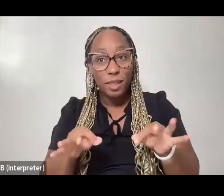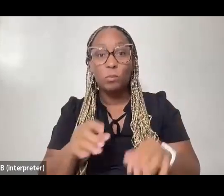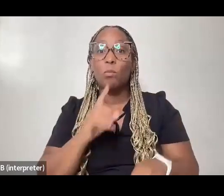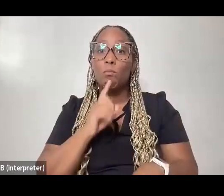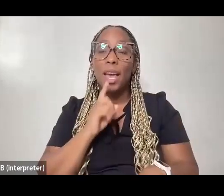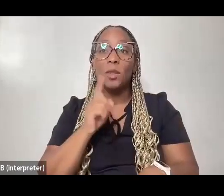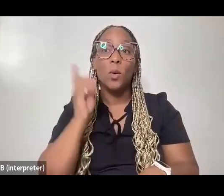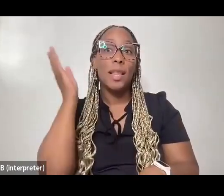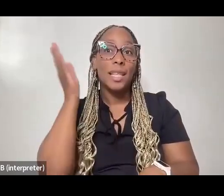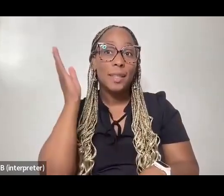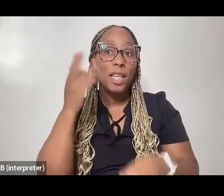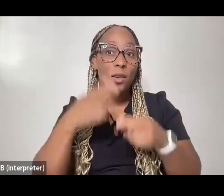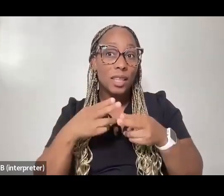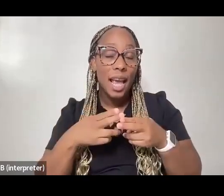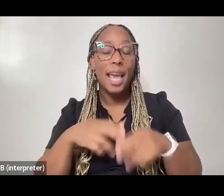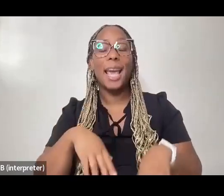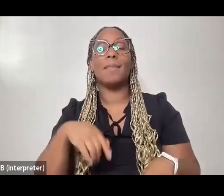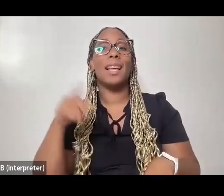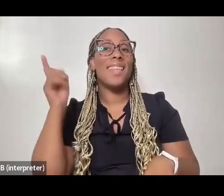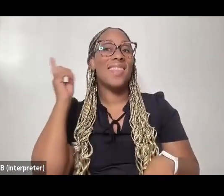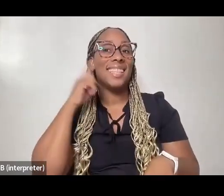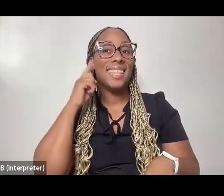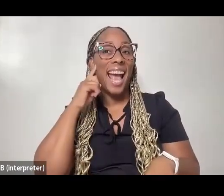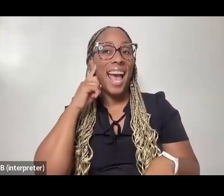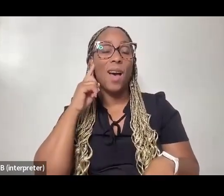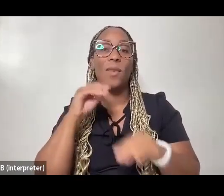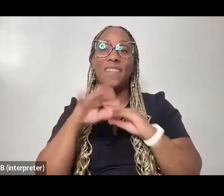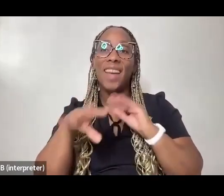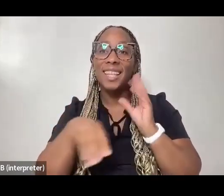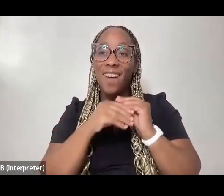identification, relevant sound effects are added, timing is